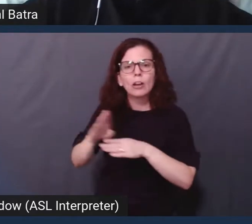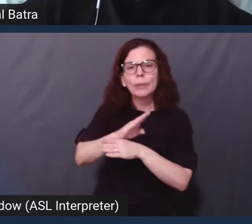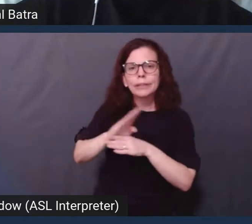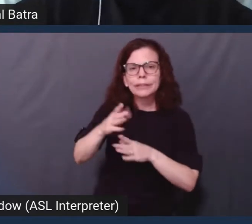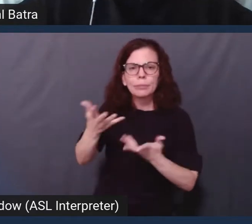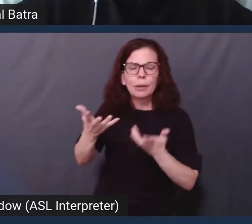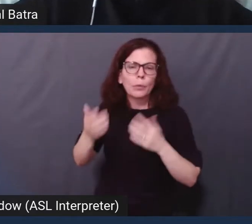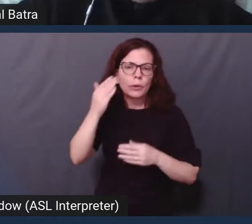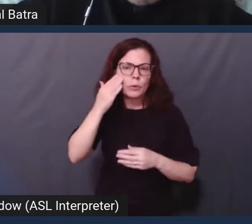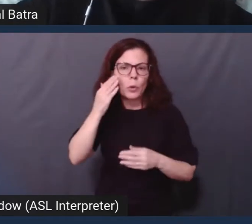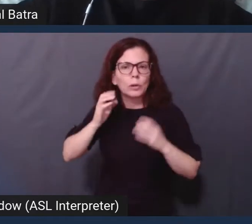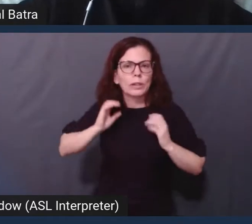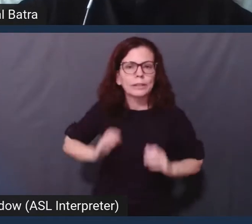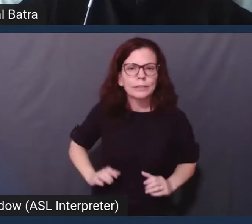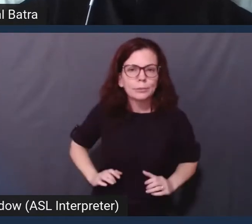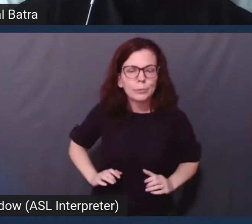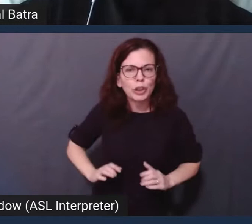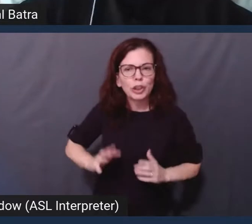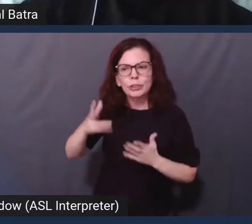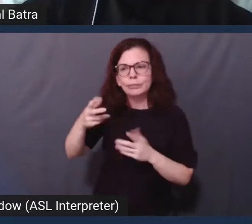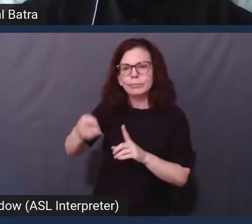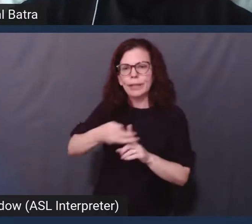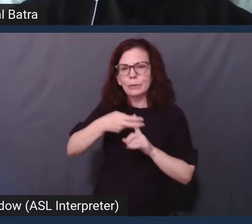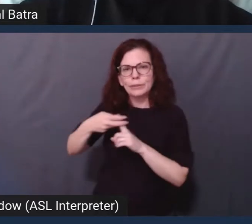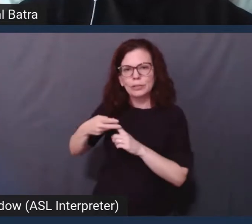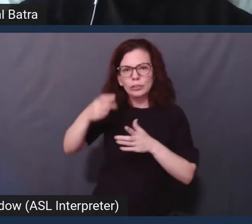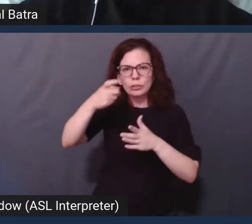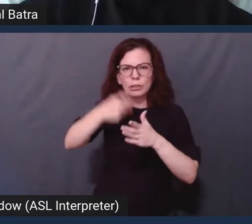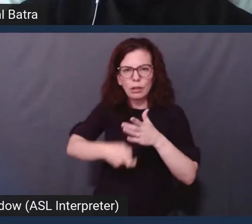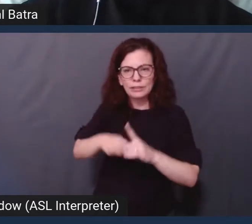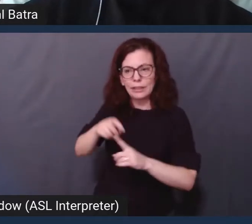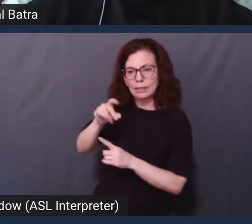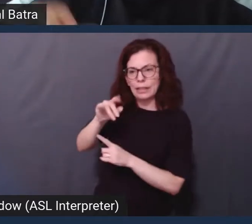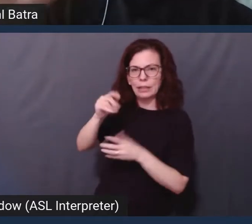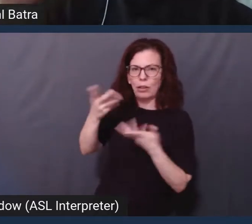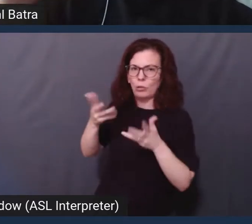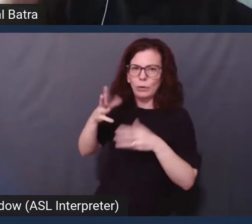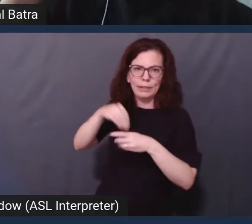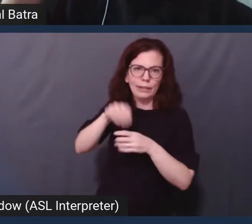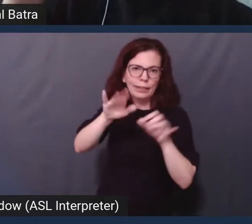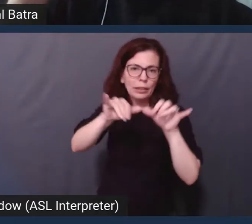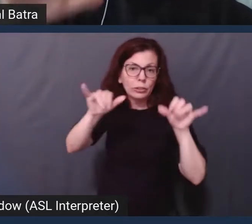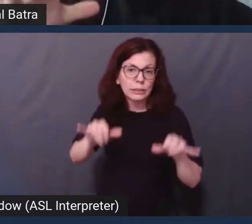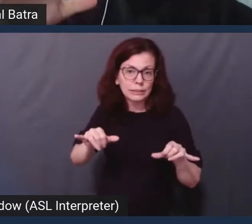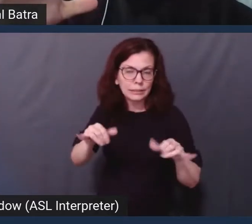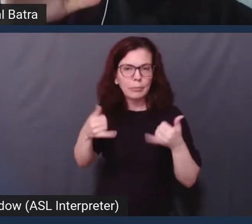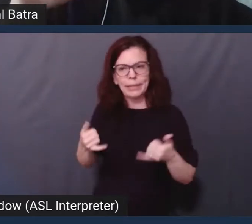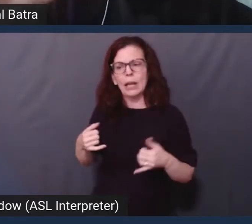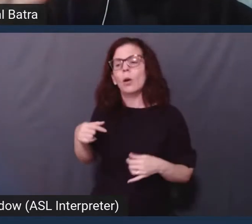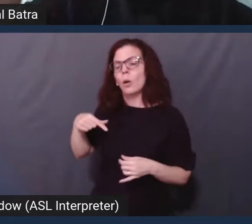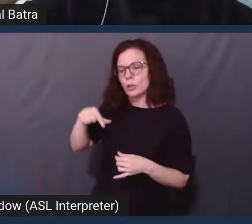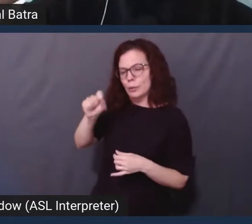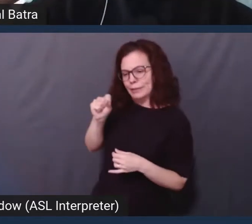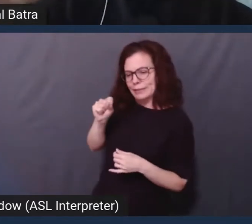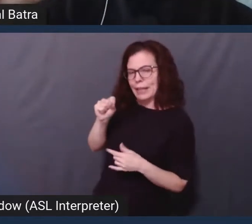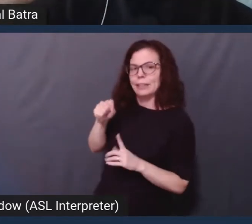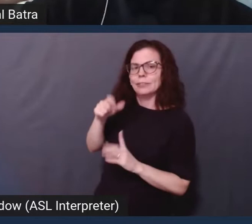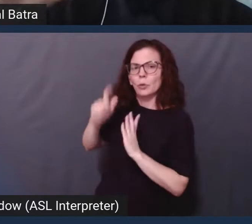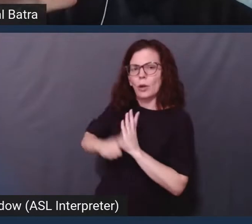their customer acquisition costs. This is data that's already in their system. Now they can use QuickSight that automatically have that number for them,